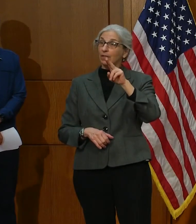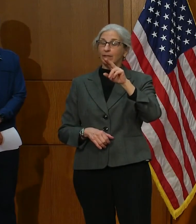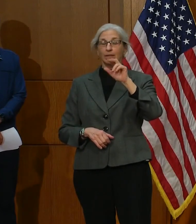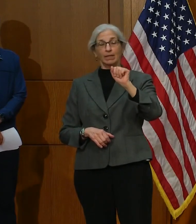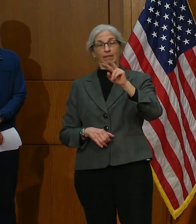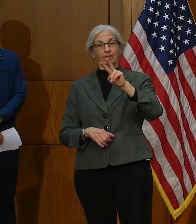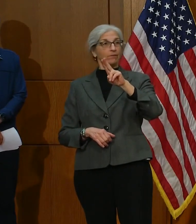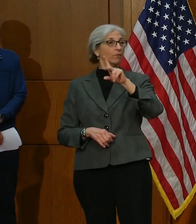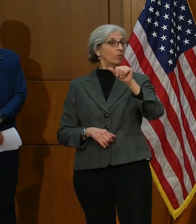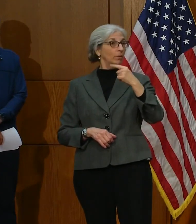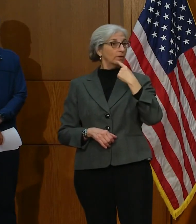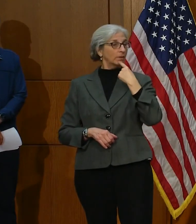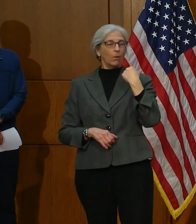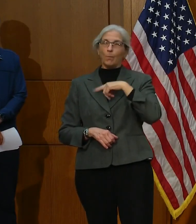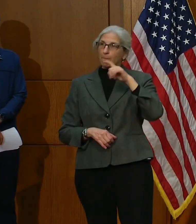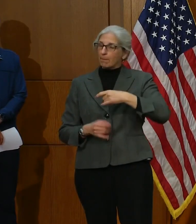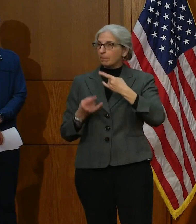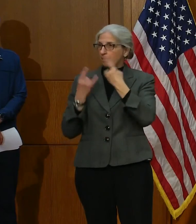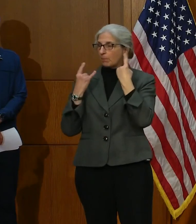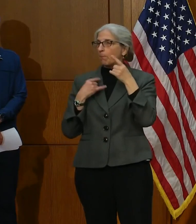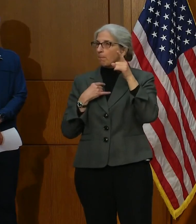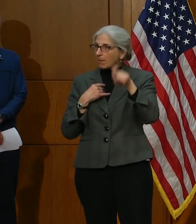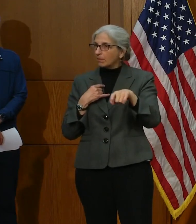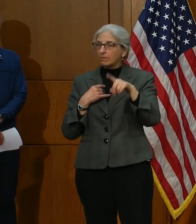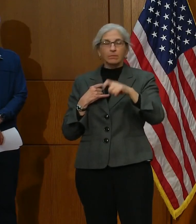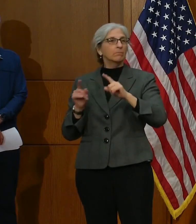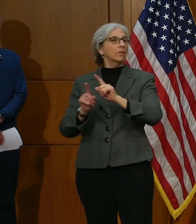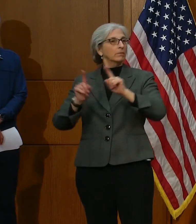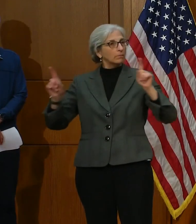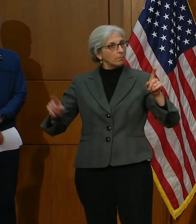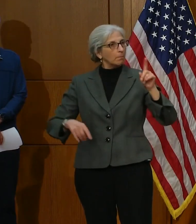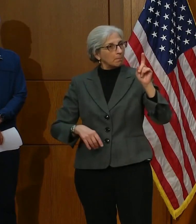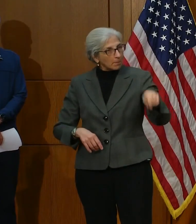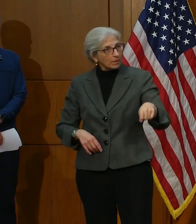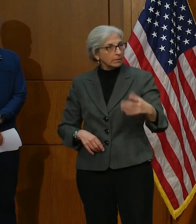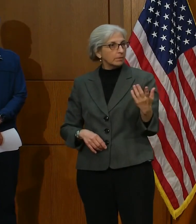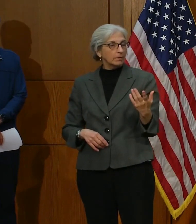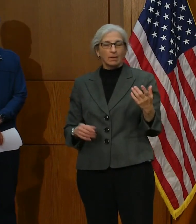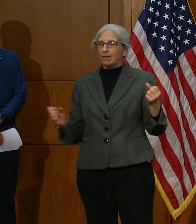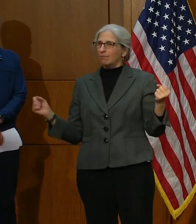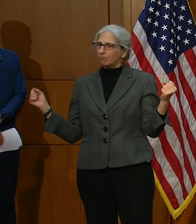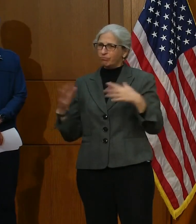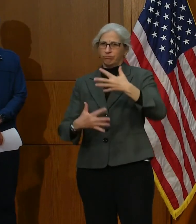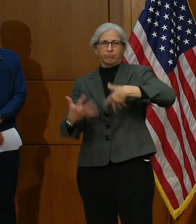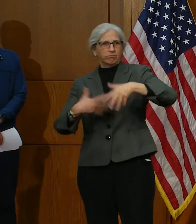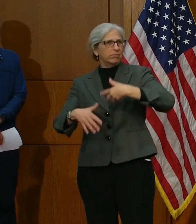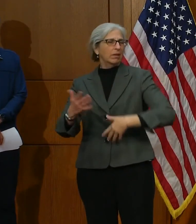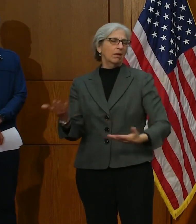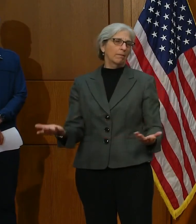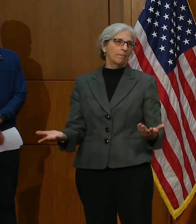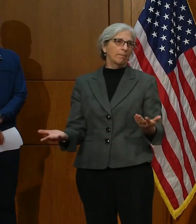THINGS JUST LIKE DR VOGLER, UH, STATE IT WE HAVE TO CONTINUE TO WEAR A MASS. WE HAVE TO